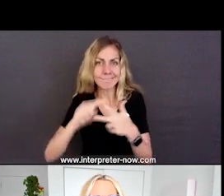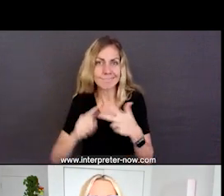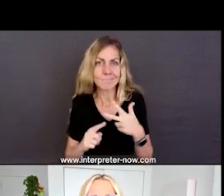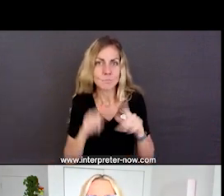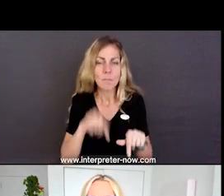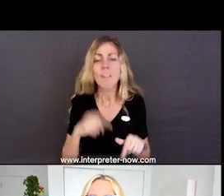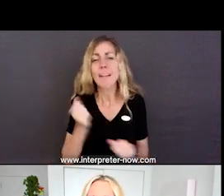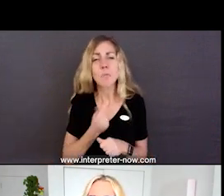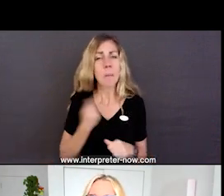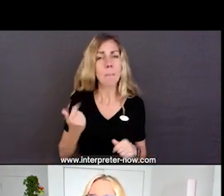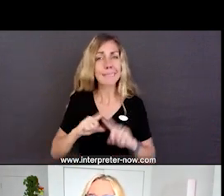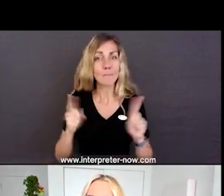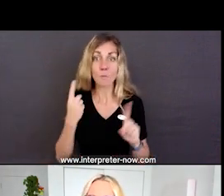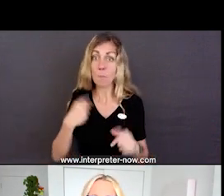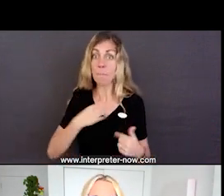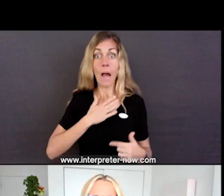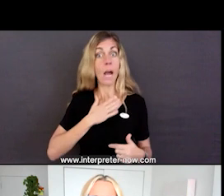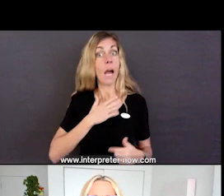Everybody is a little bit different when it comes down to amygdala hijacks.